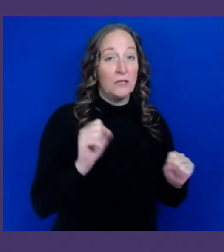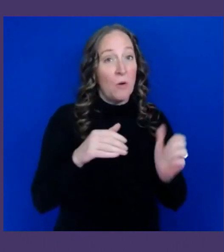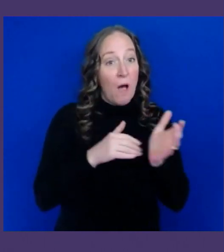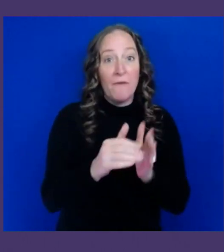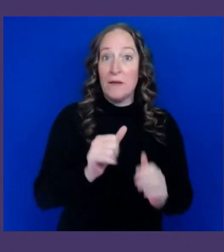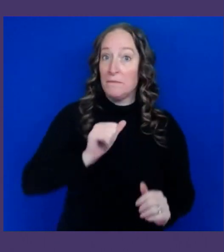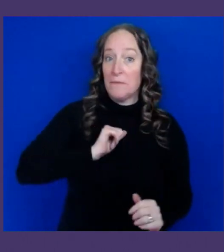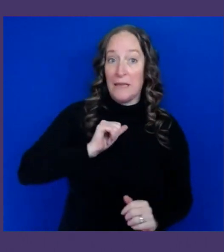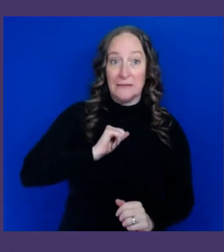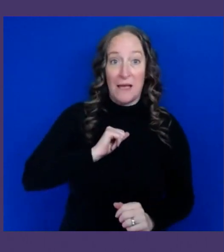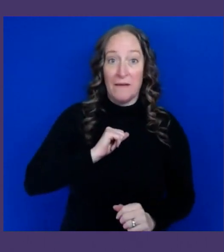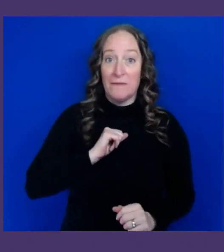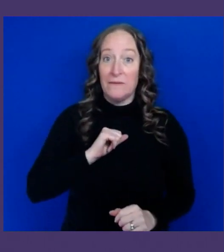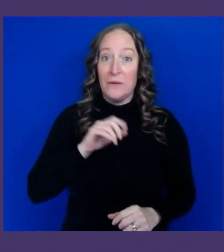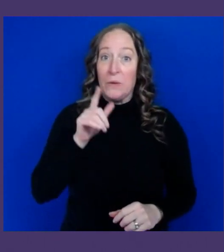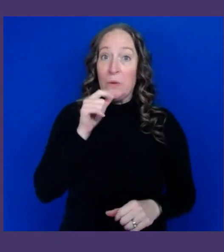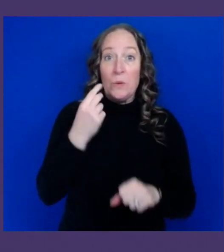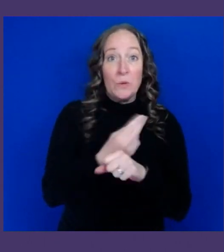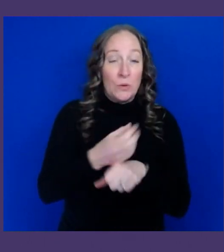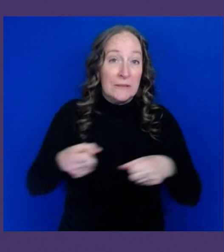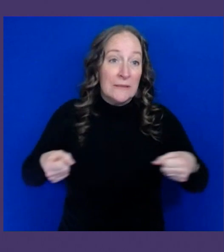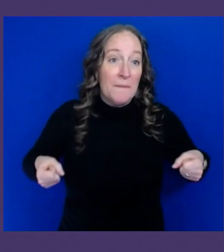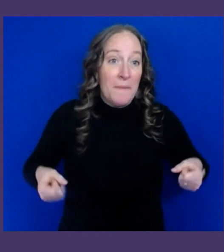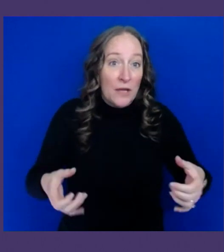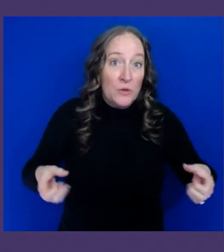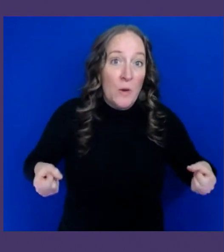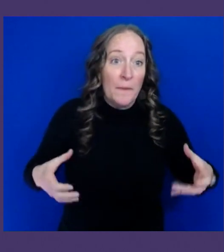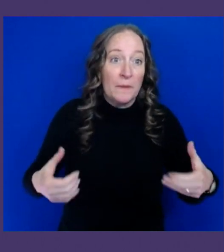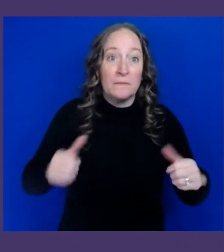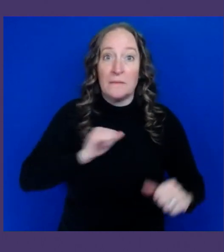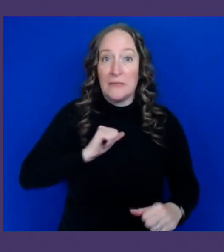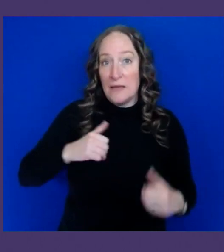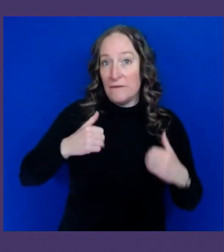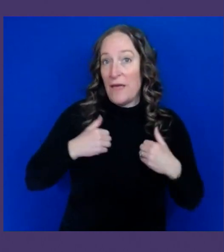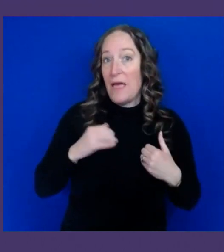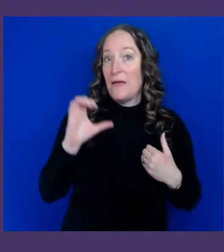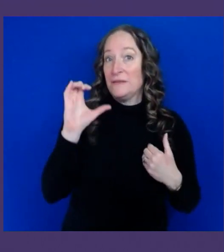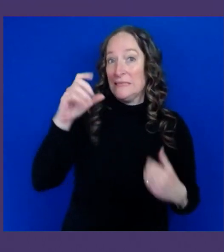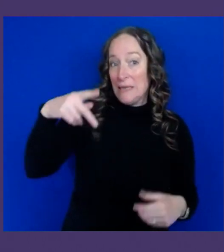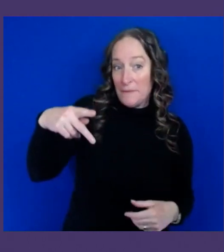cerebral palsy, there's a temptation to go, "Well, I don't have a disability.